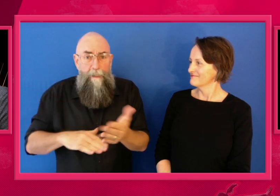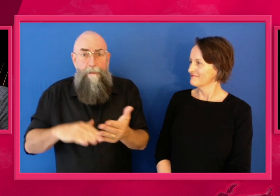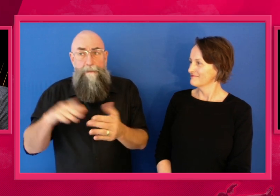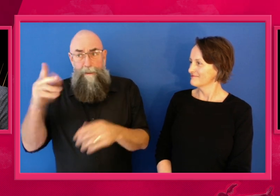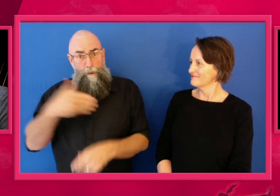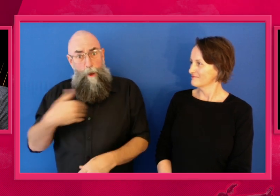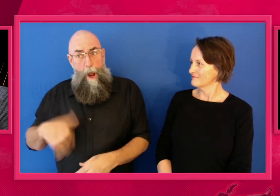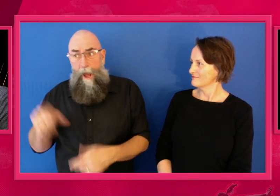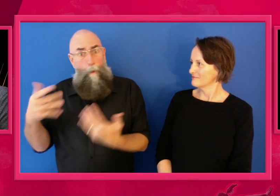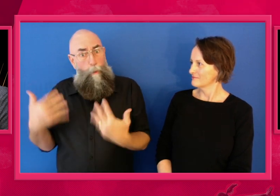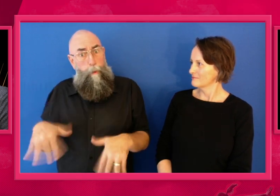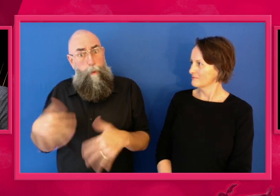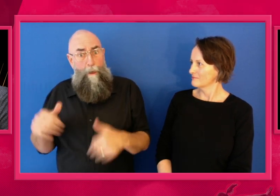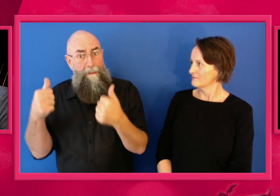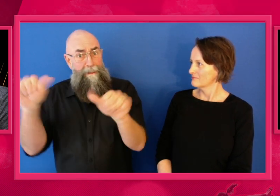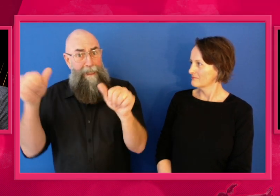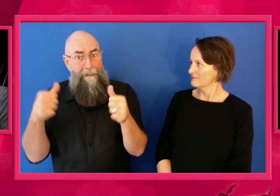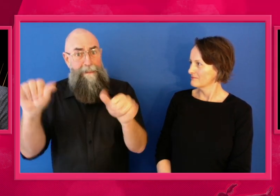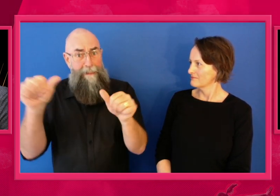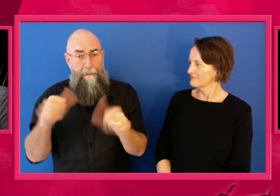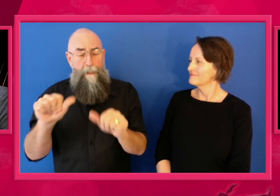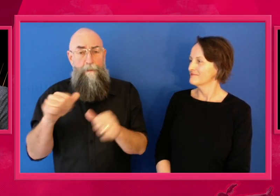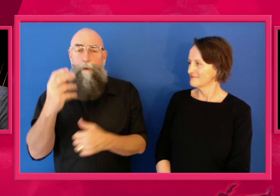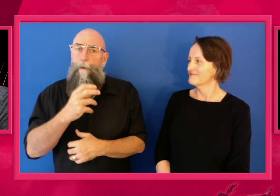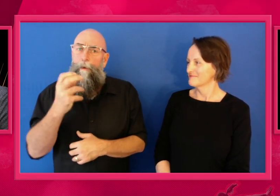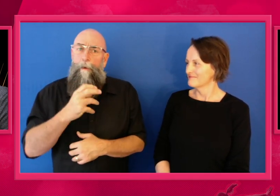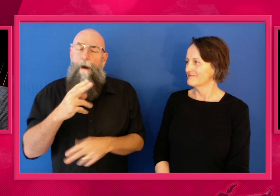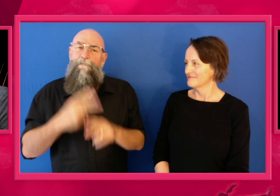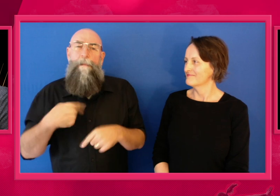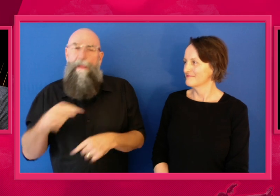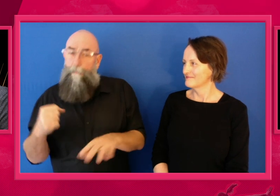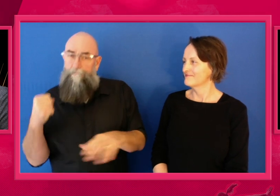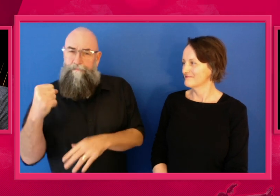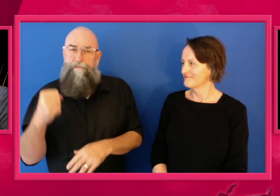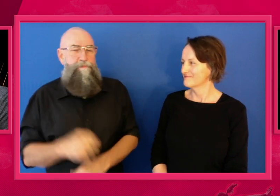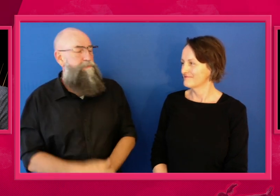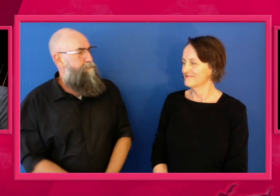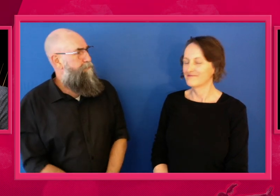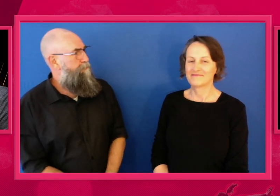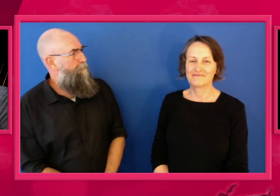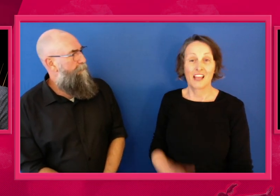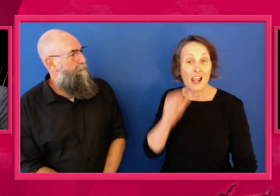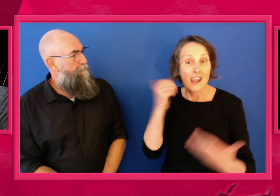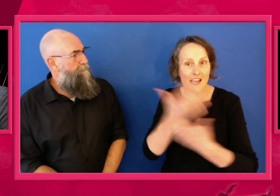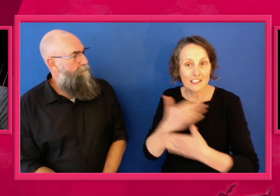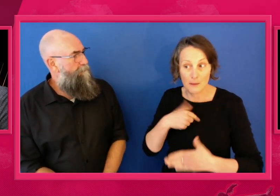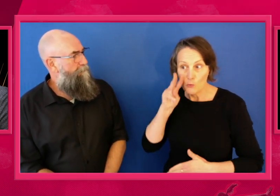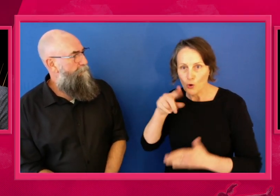I, like that, that was perfect for me. Georgie Tunny: My You Little Ripper moment last night, happened on the track. It was